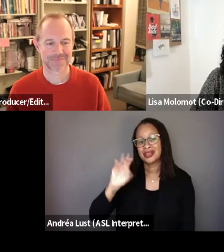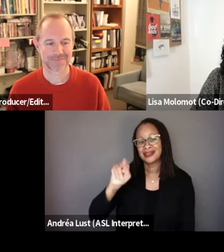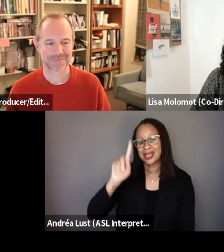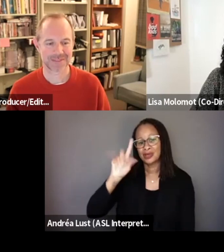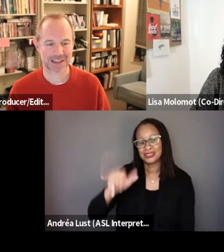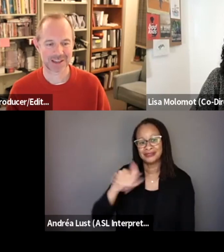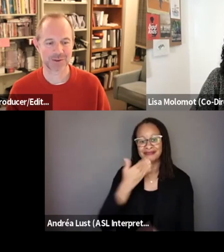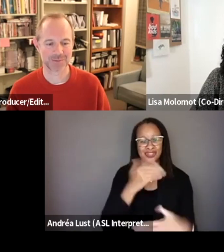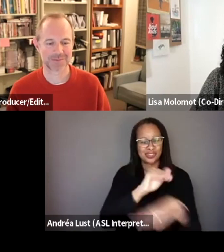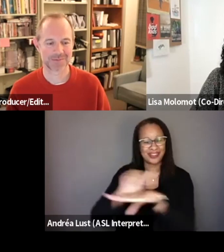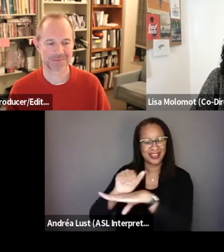Thank you.